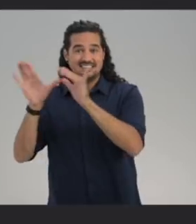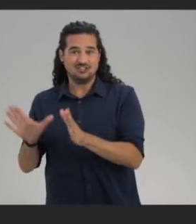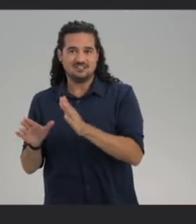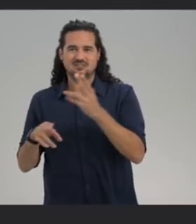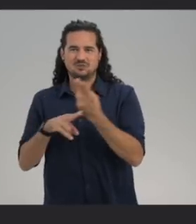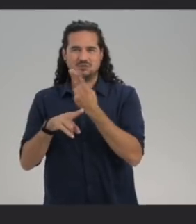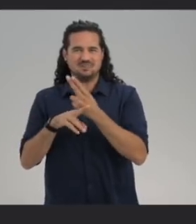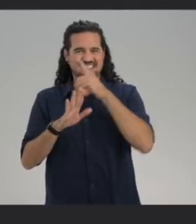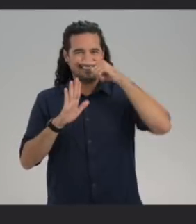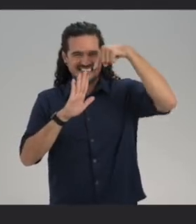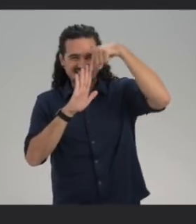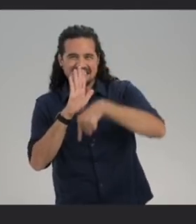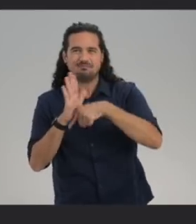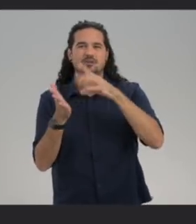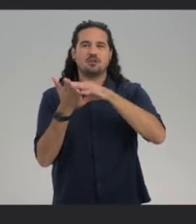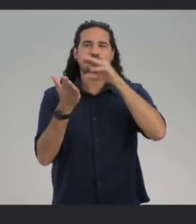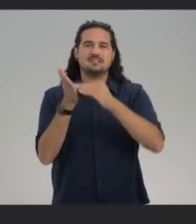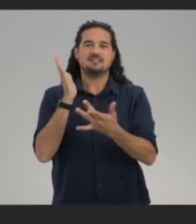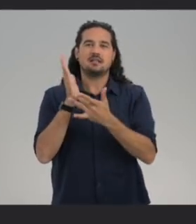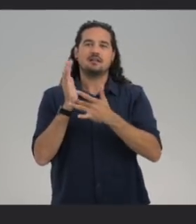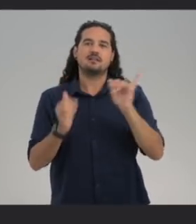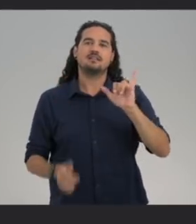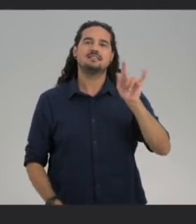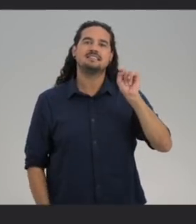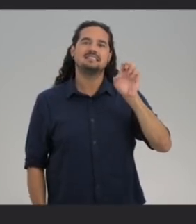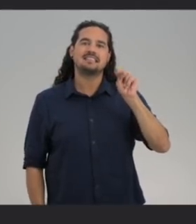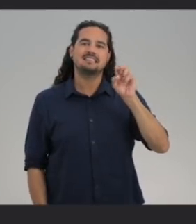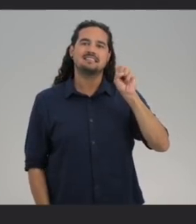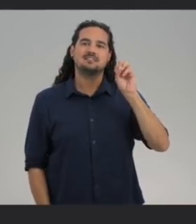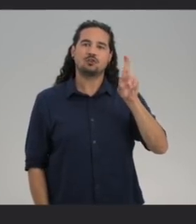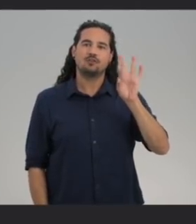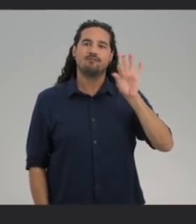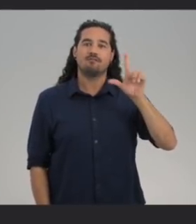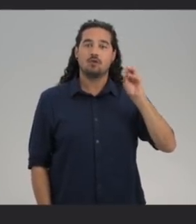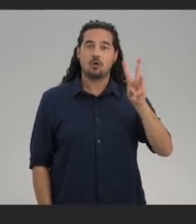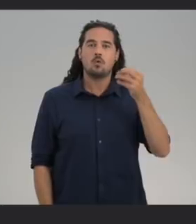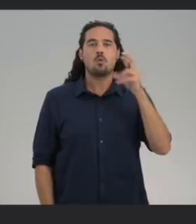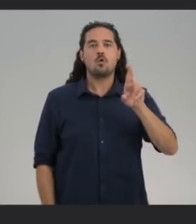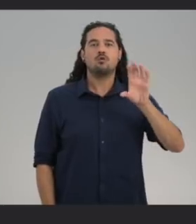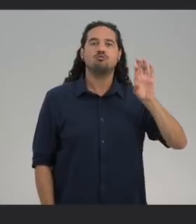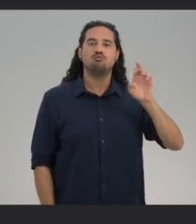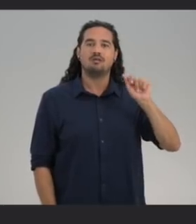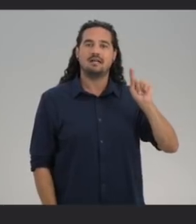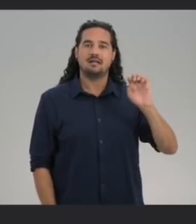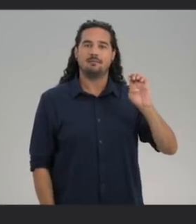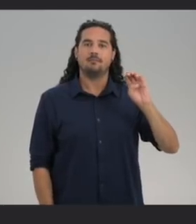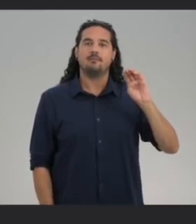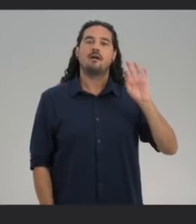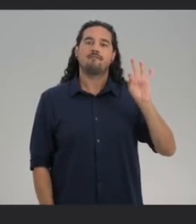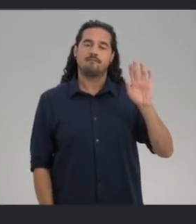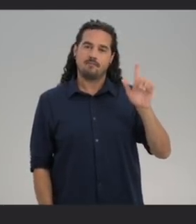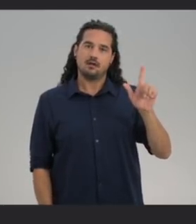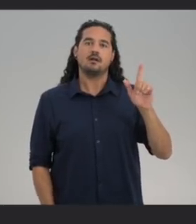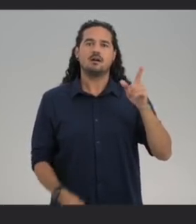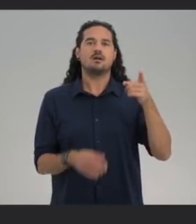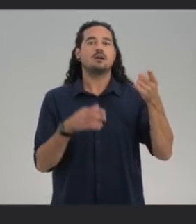utilizing deep learning technologies like TensorFlow or Create ML, which are now accelerated by M1.